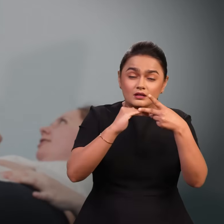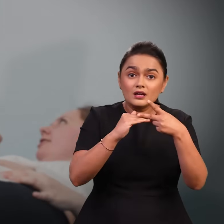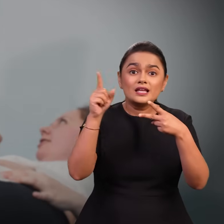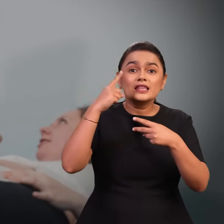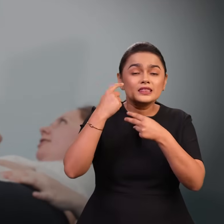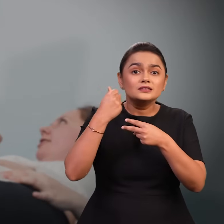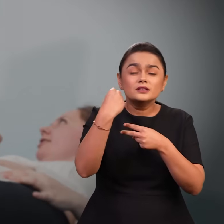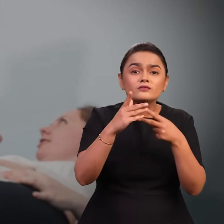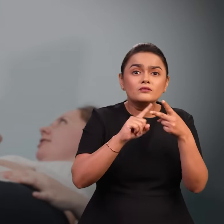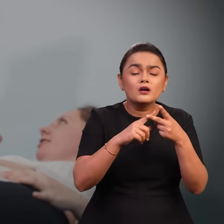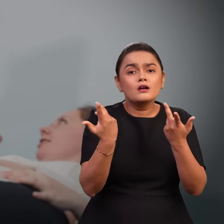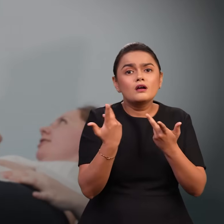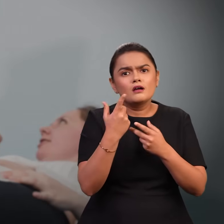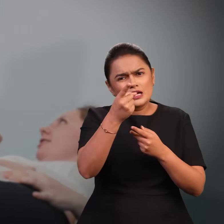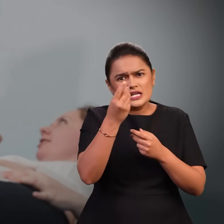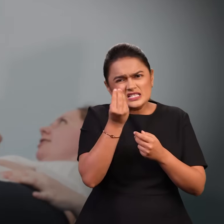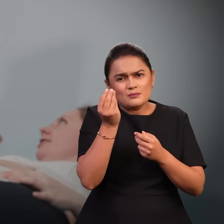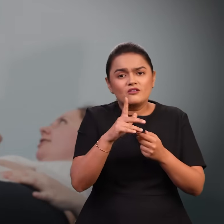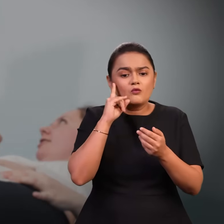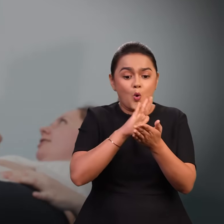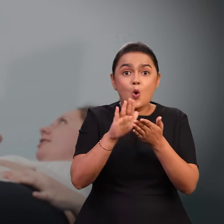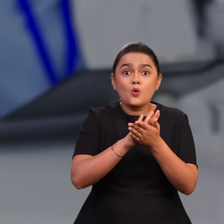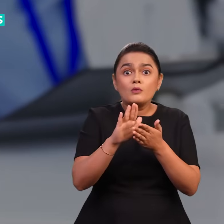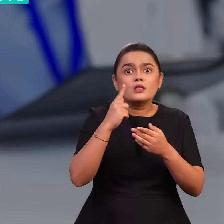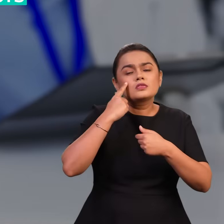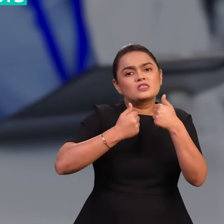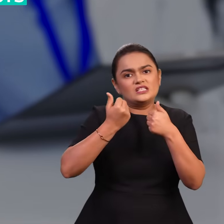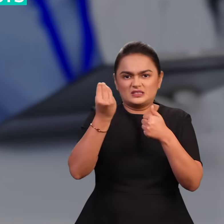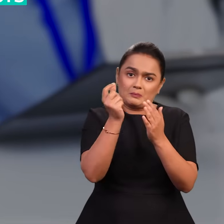Then second part is you may undergo some kind of hormonal tests.